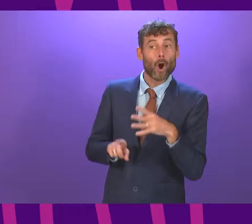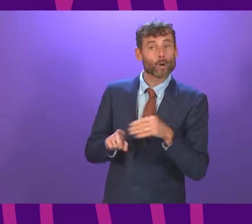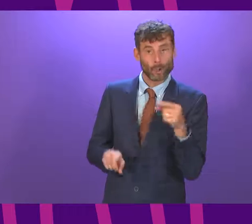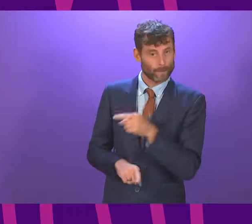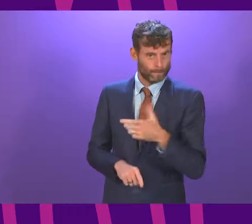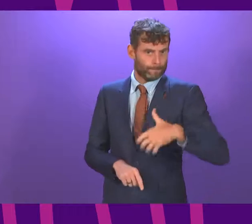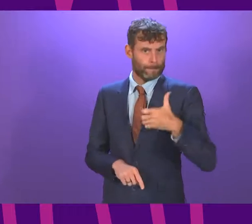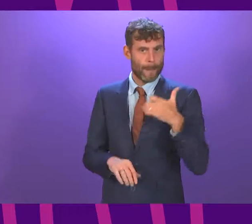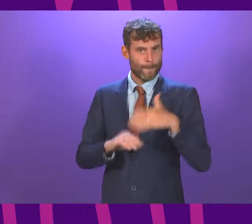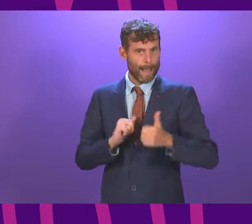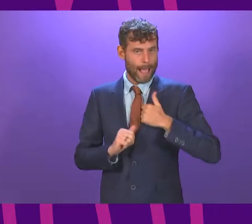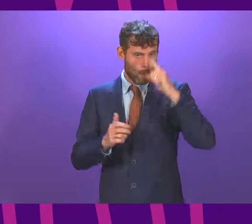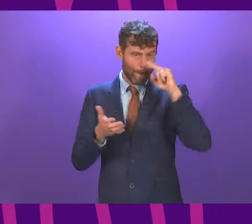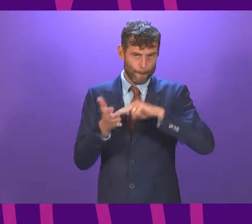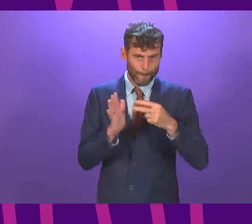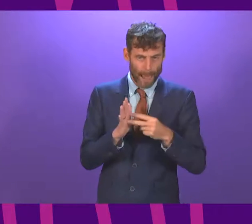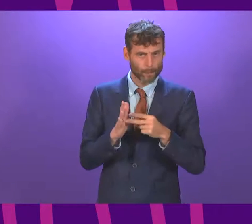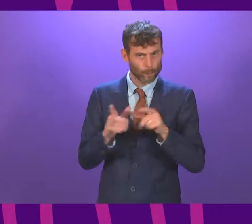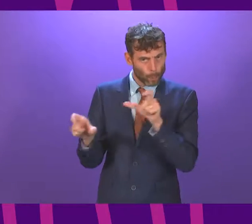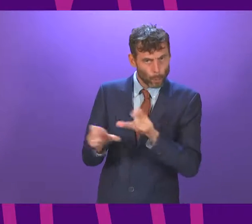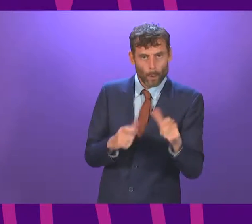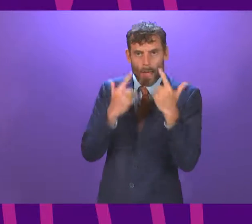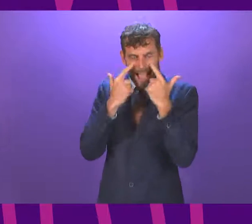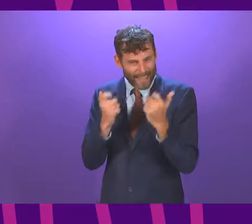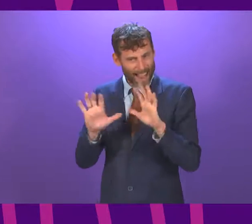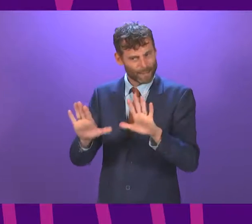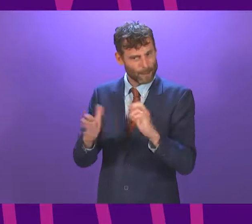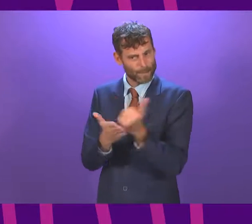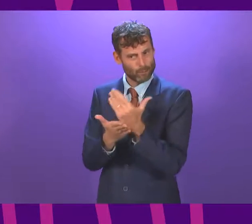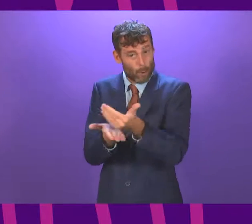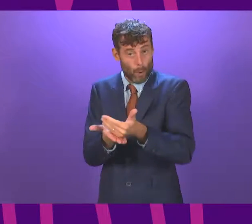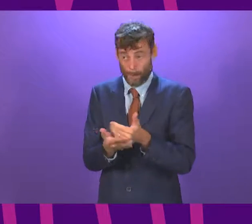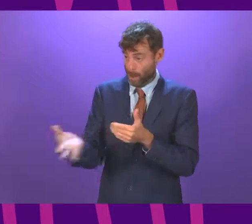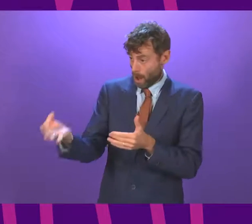have taken a cautious approach for the reason that Oliver Mundell is asking about: the need